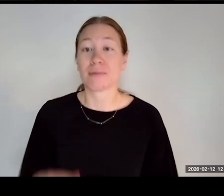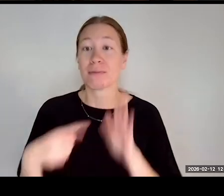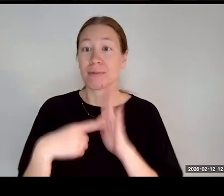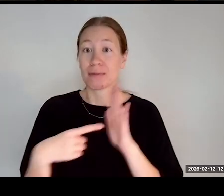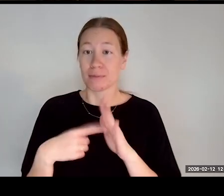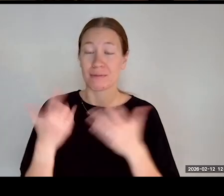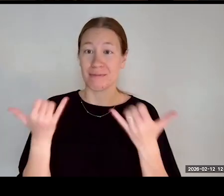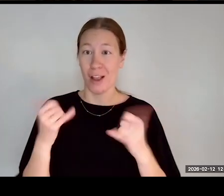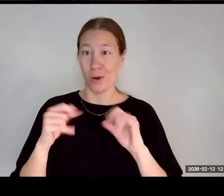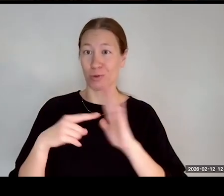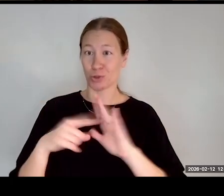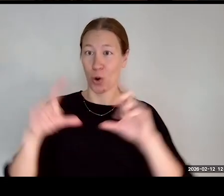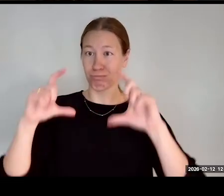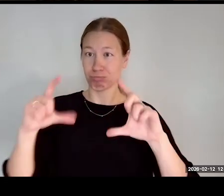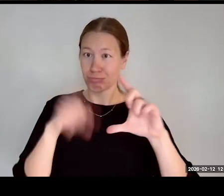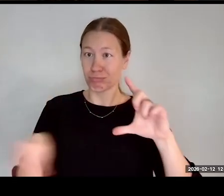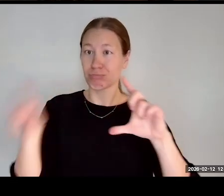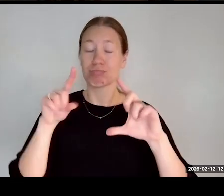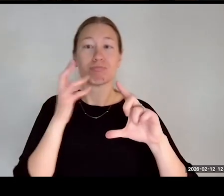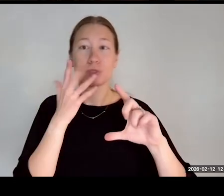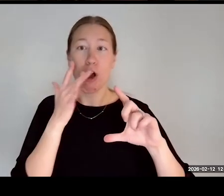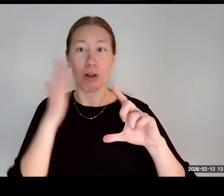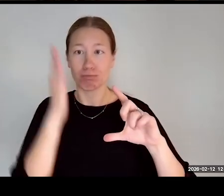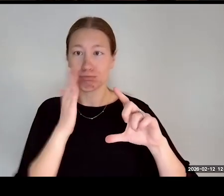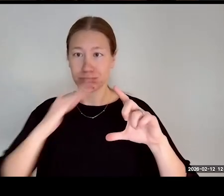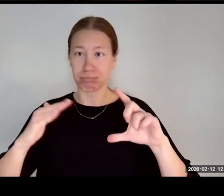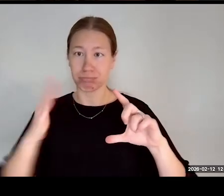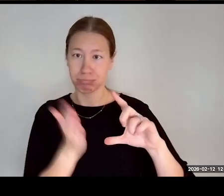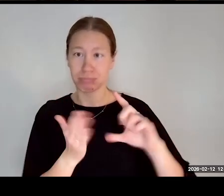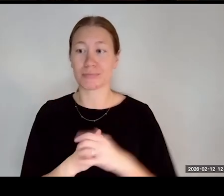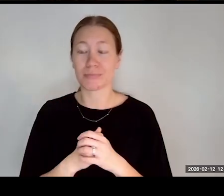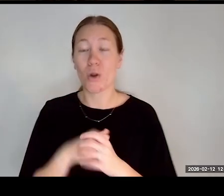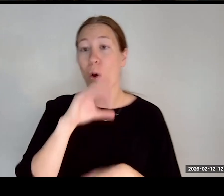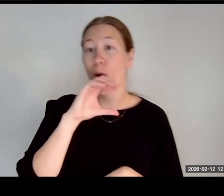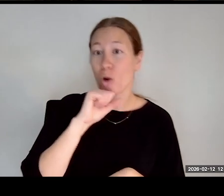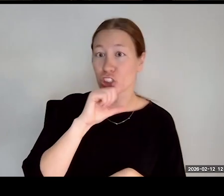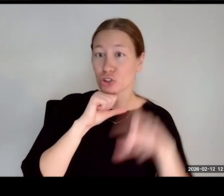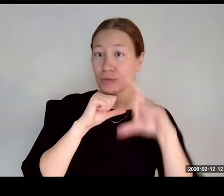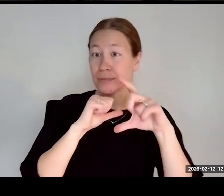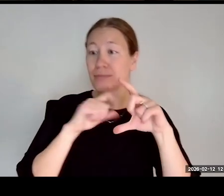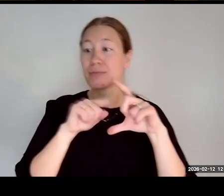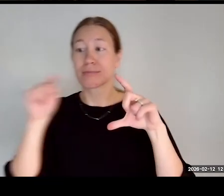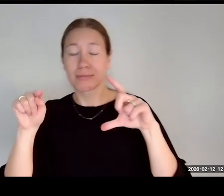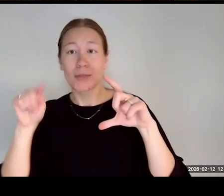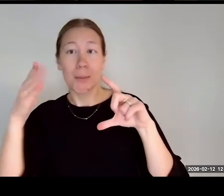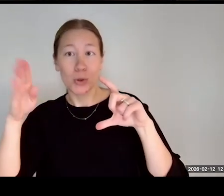which has three different colored sections up on the slide right now. There's an orange section, blue section, and a green section.